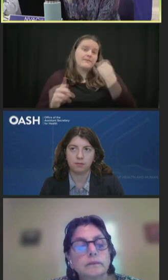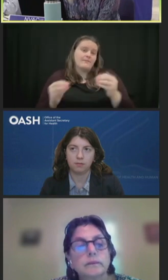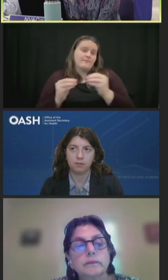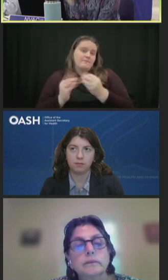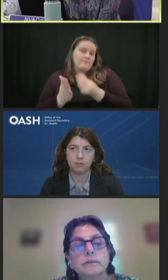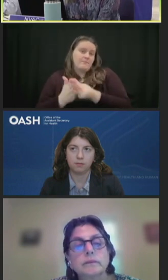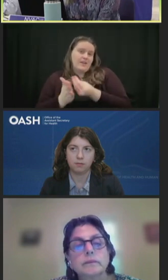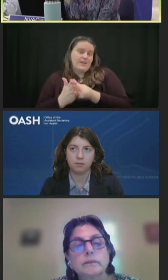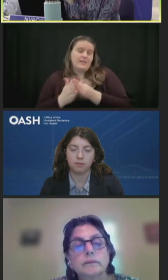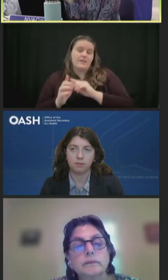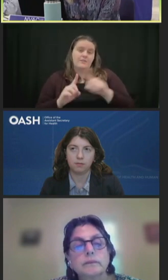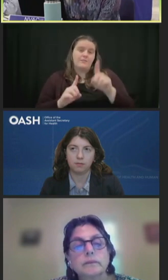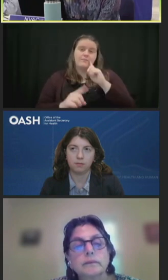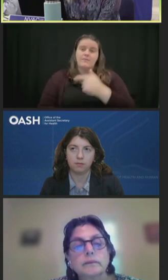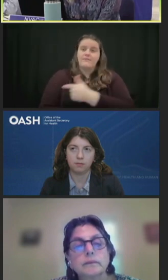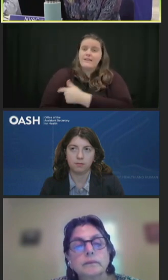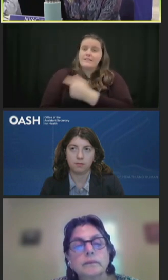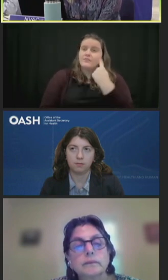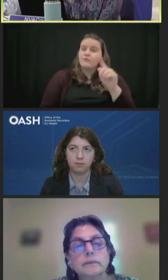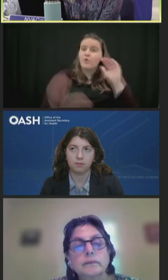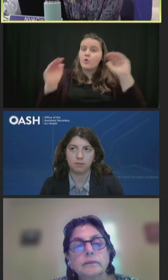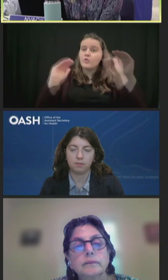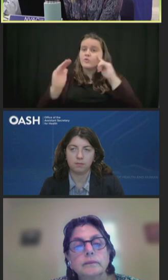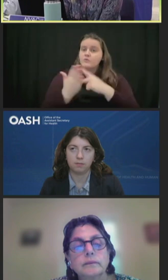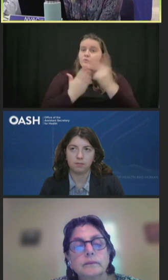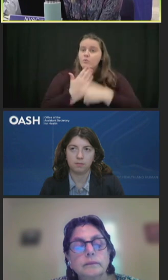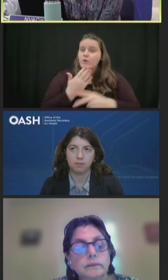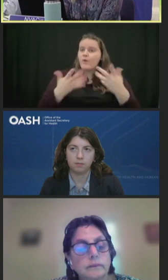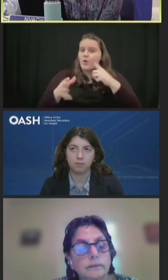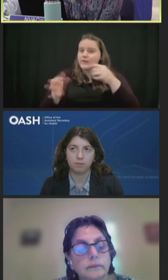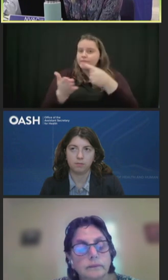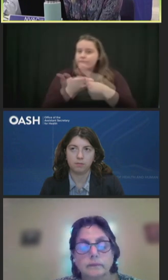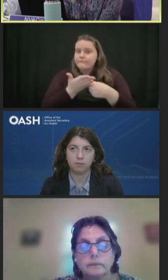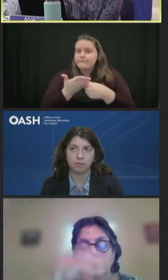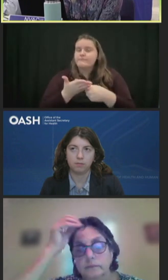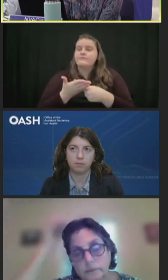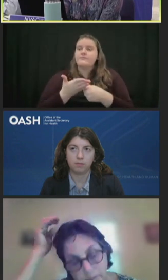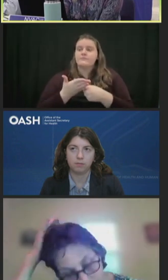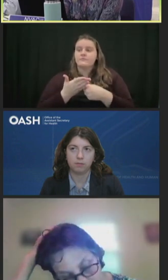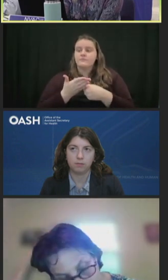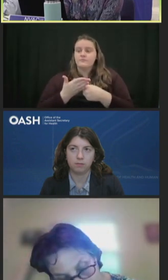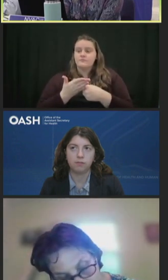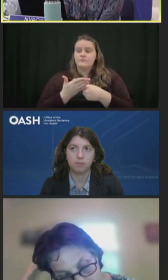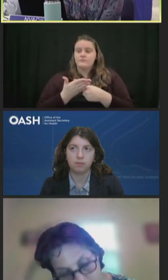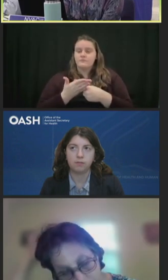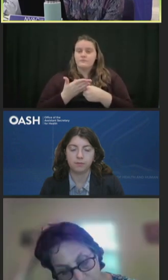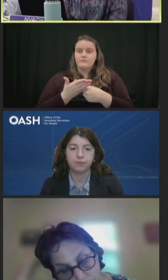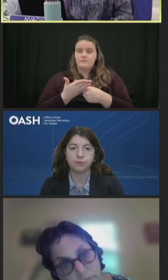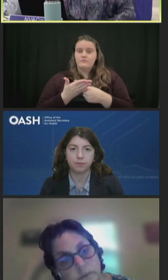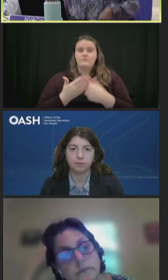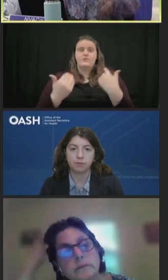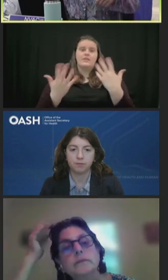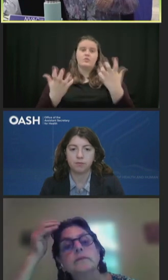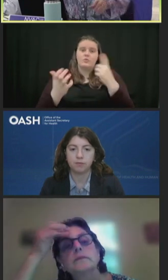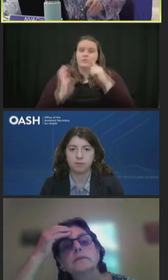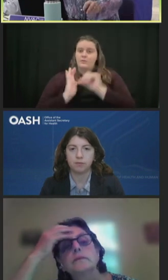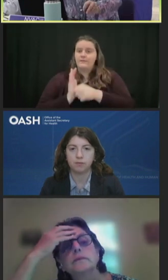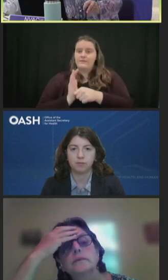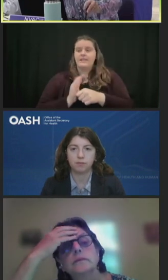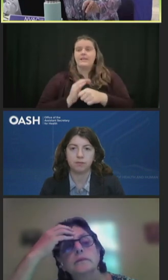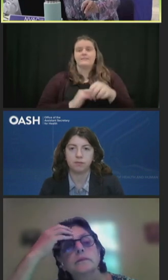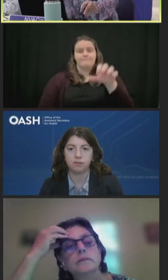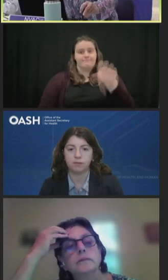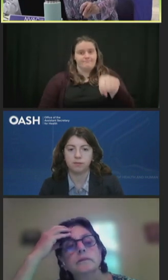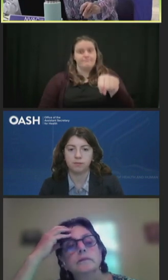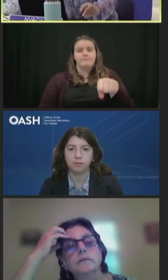Vaccine for Adults program was mentioned. And you know, just to say, what a need there is for that.